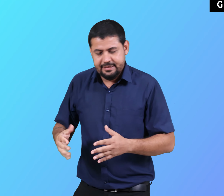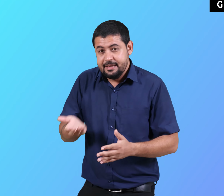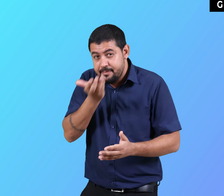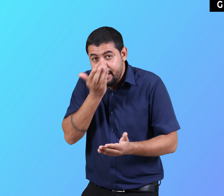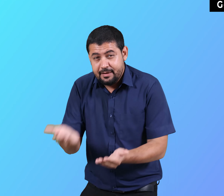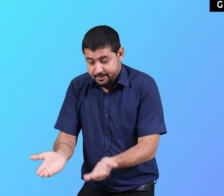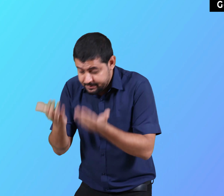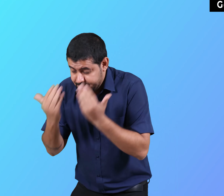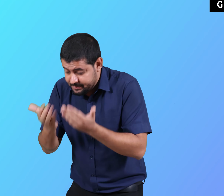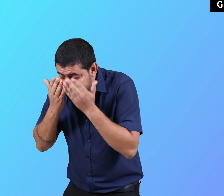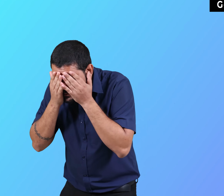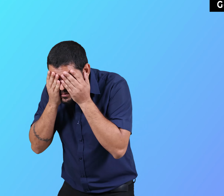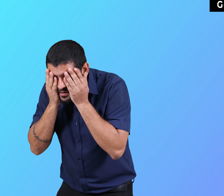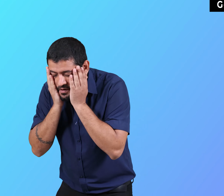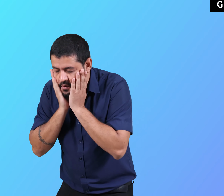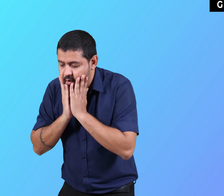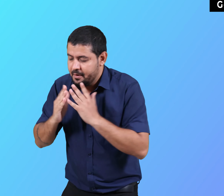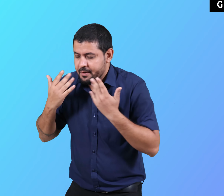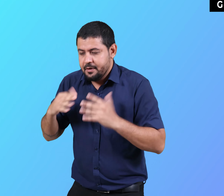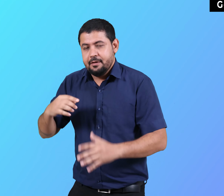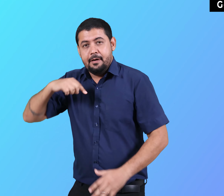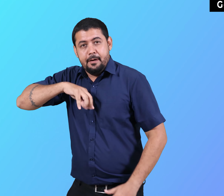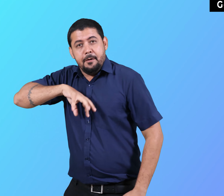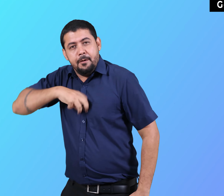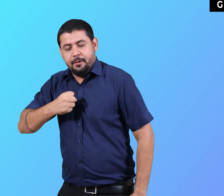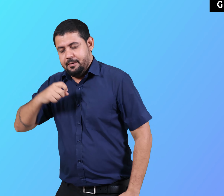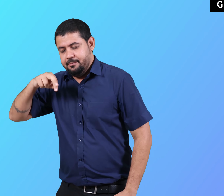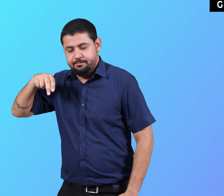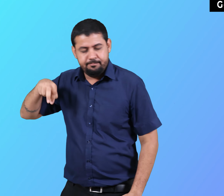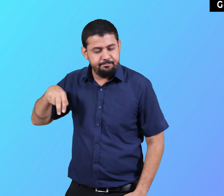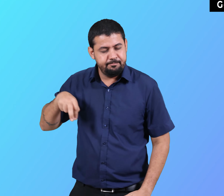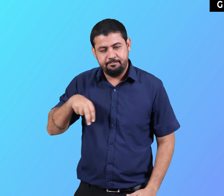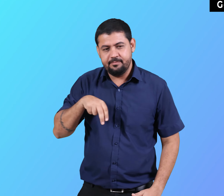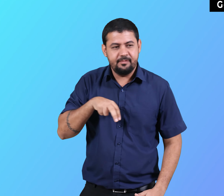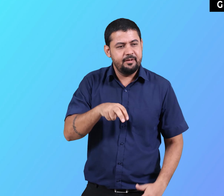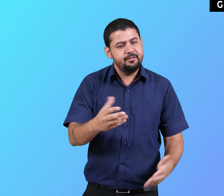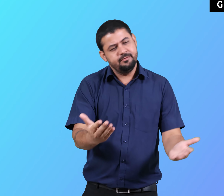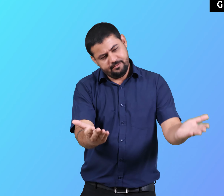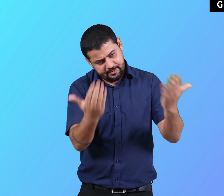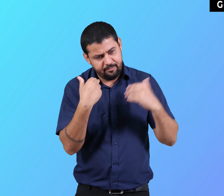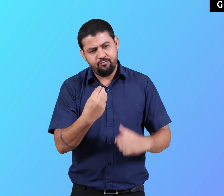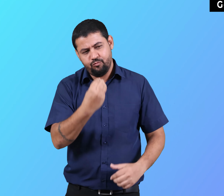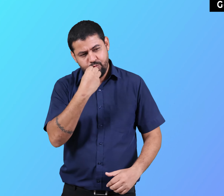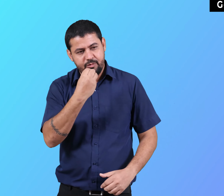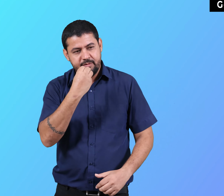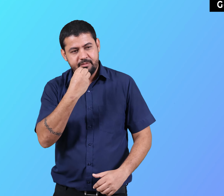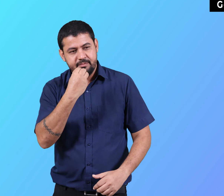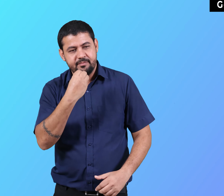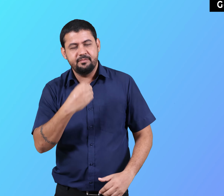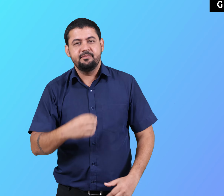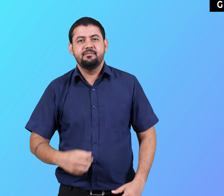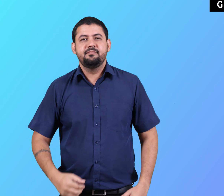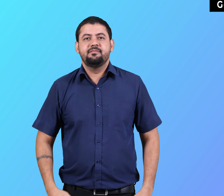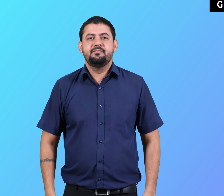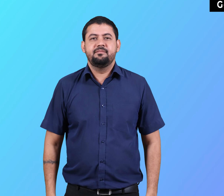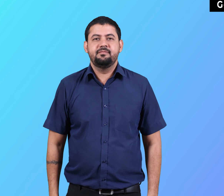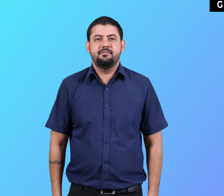After washing his face, he came out. Keeping his feelings under control, he said, “Now it is time to eat.”